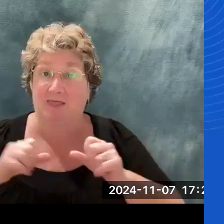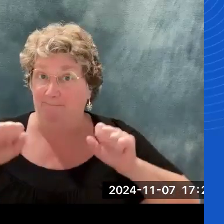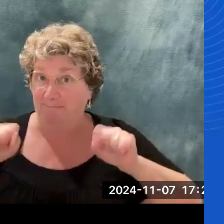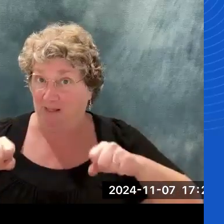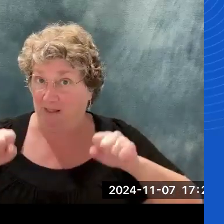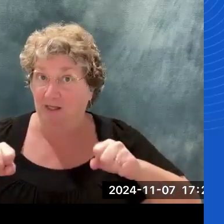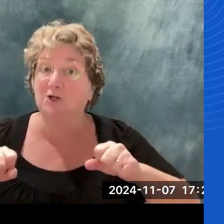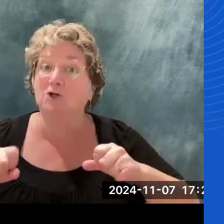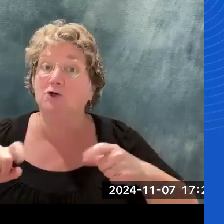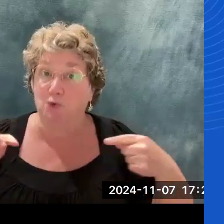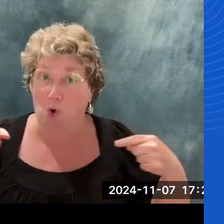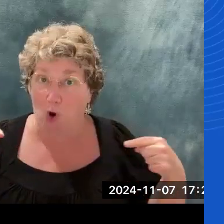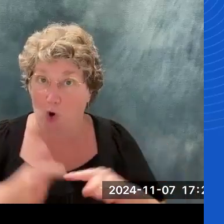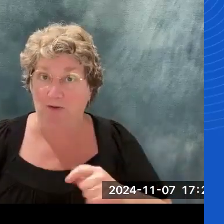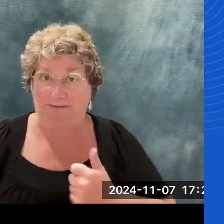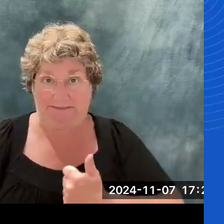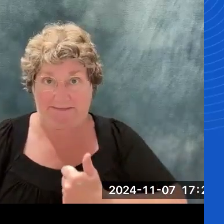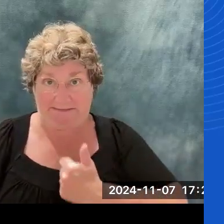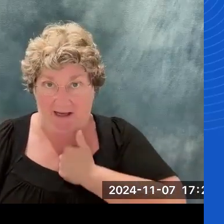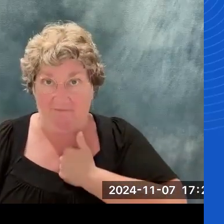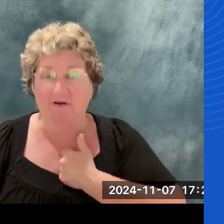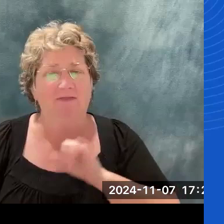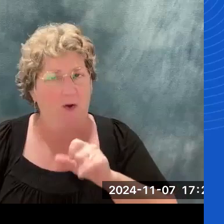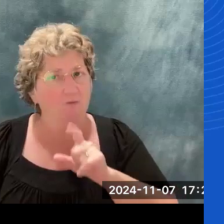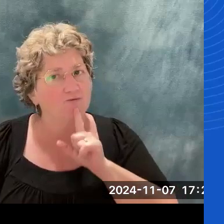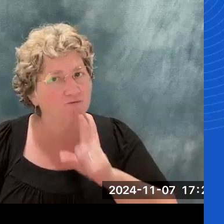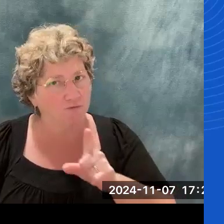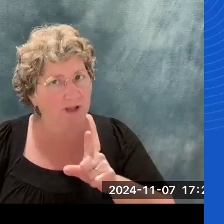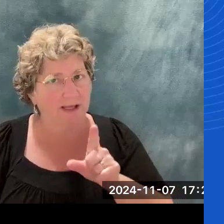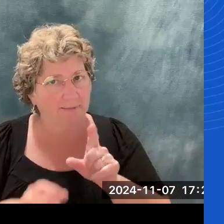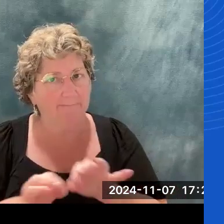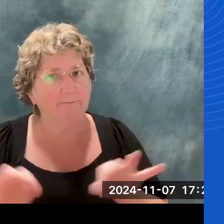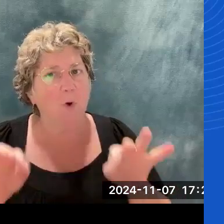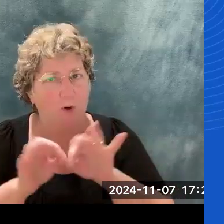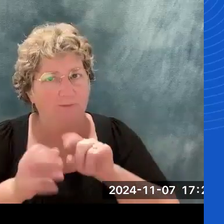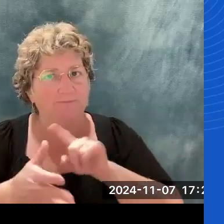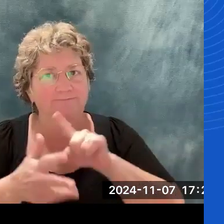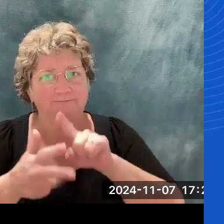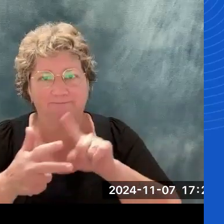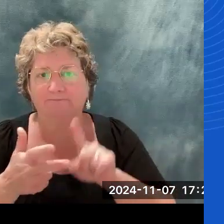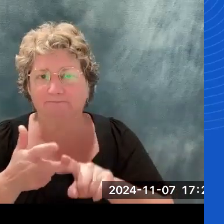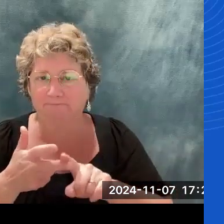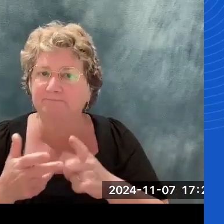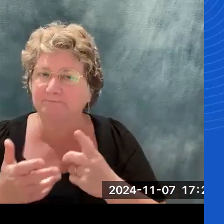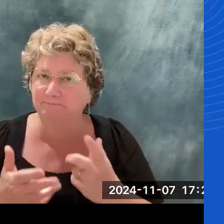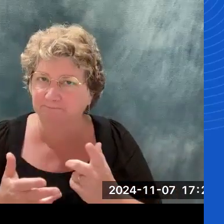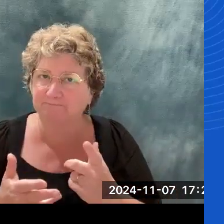So, what we want to look for and the key things that we want to sort of be mindful of is whether